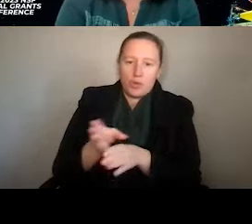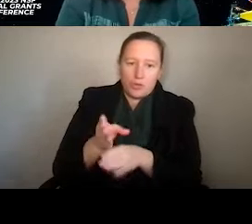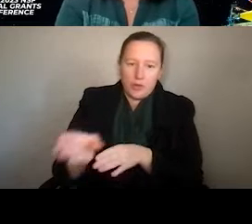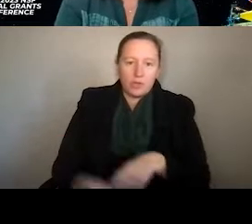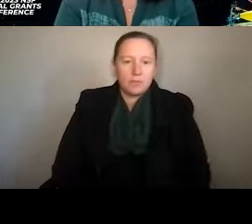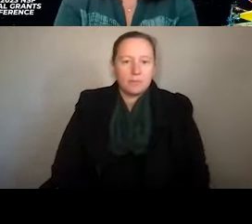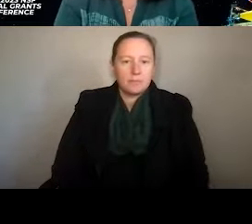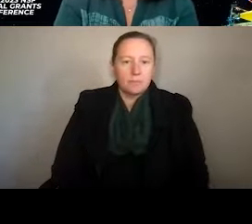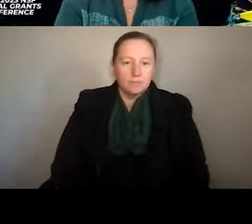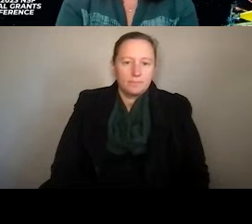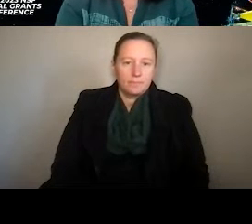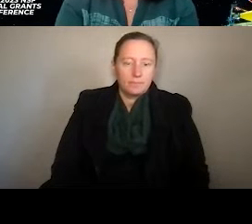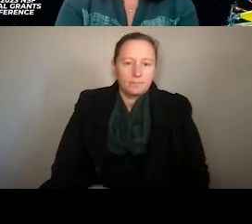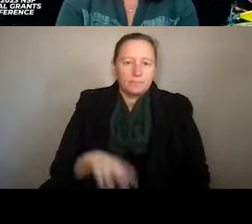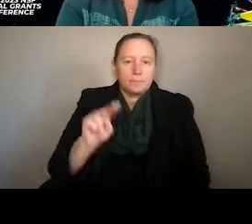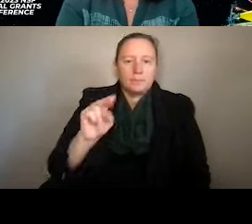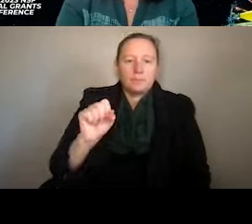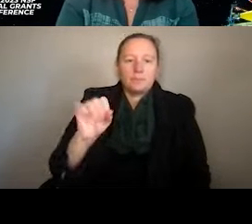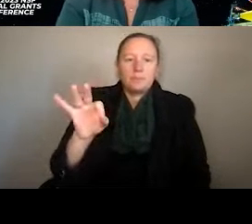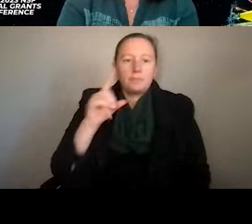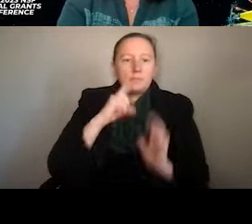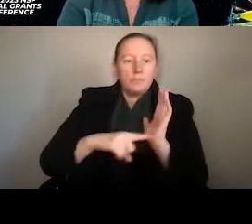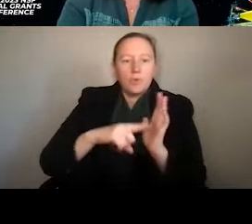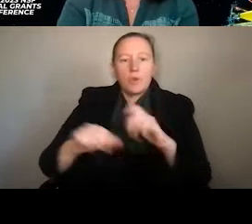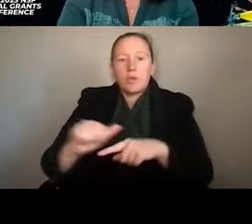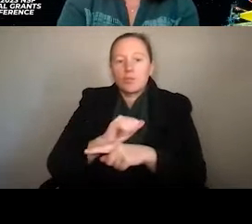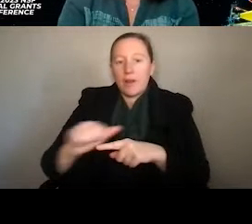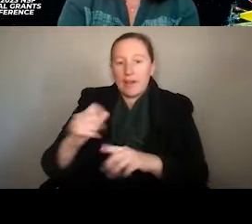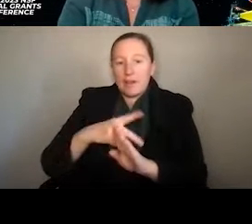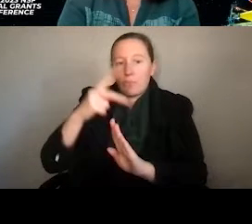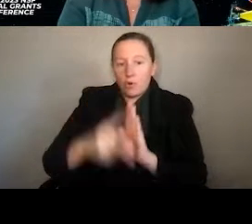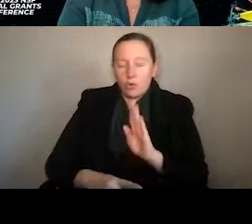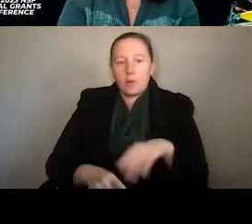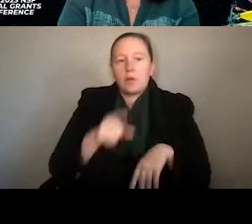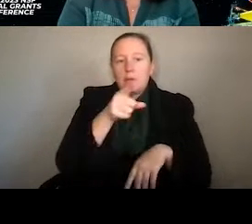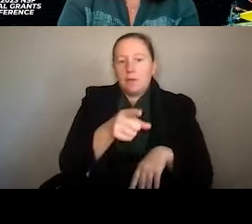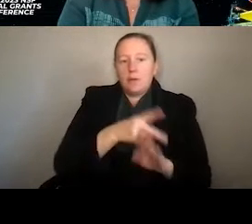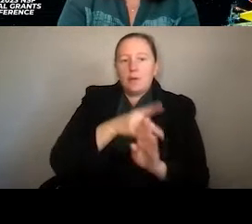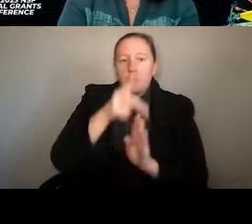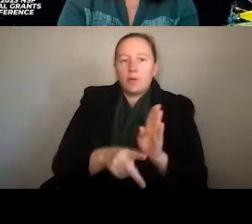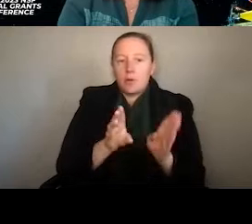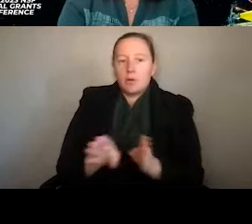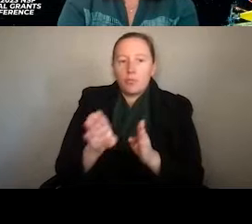The NSF Research Traineeship Program. This program prepare diverse cohorts